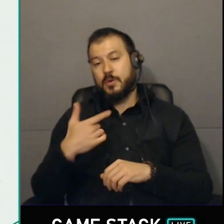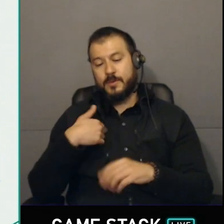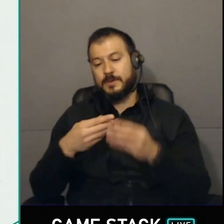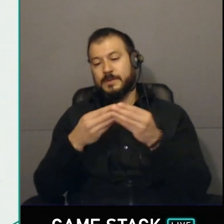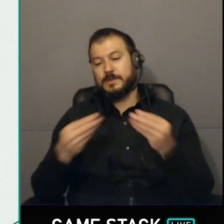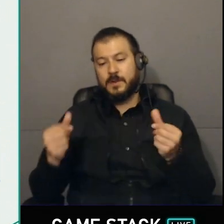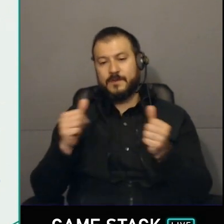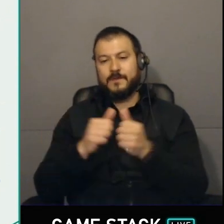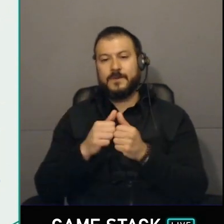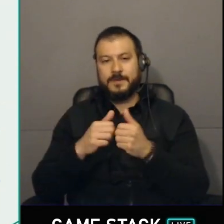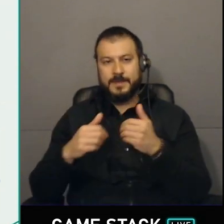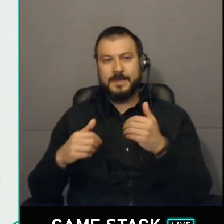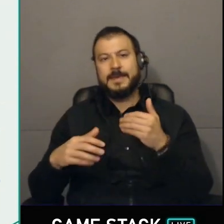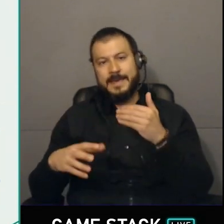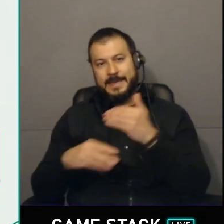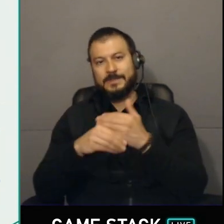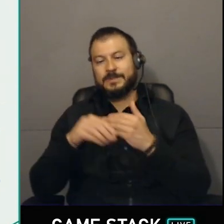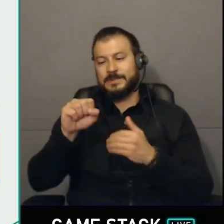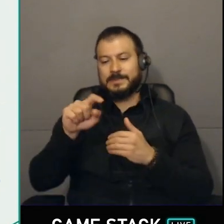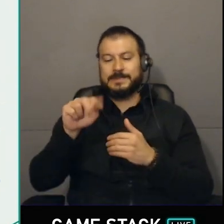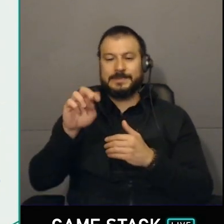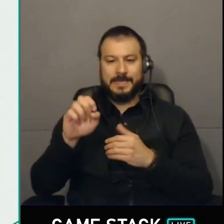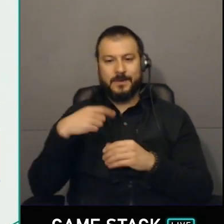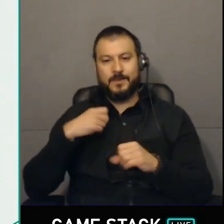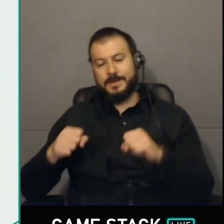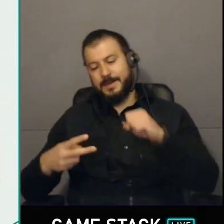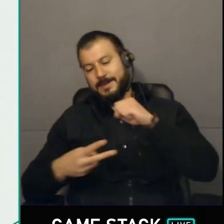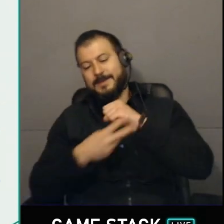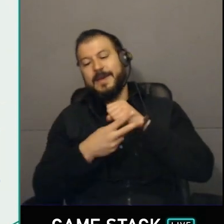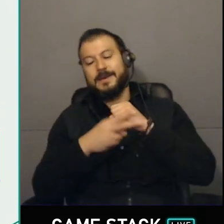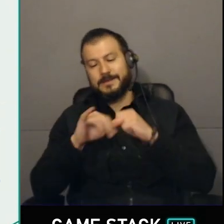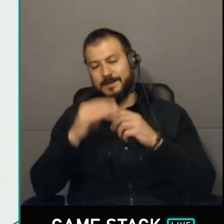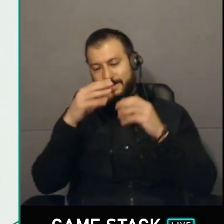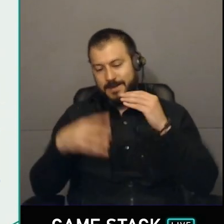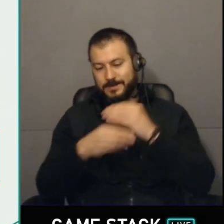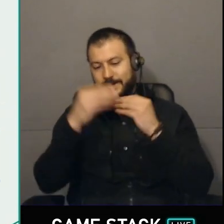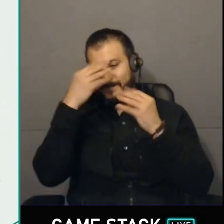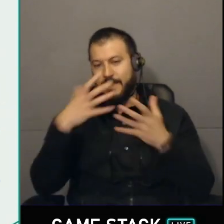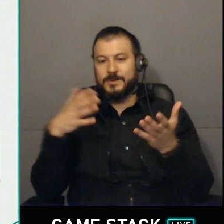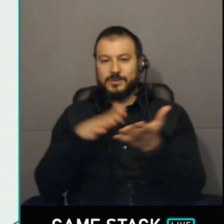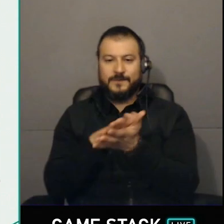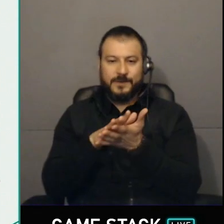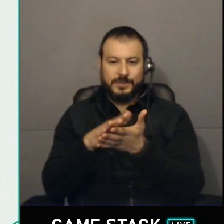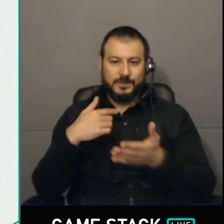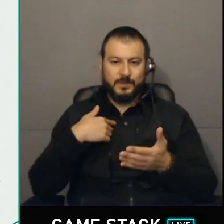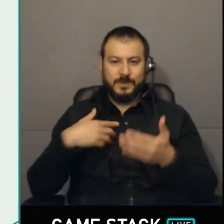we can cache that extra information, like how much friction we applied on a particular body pair, and we can